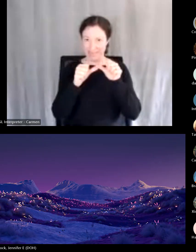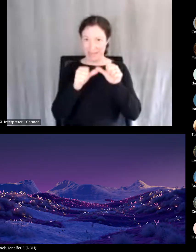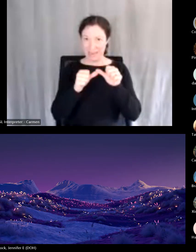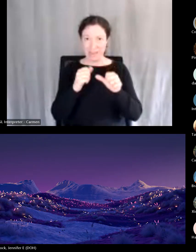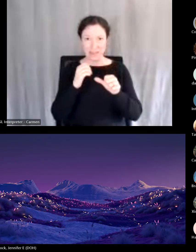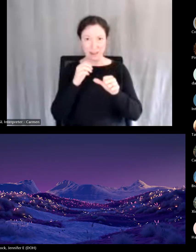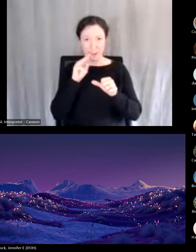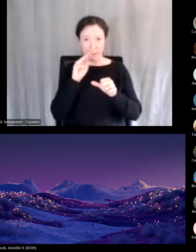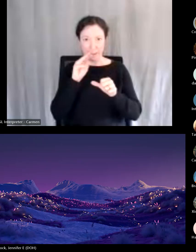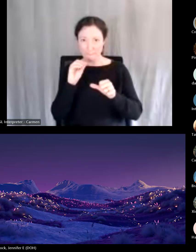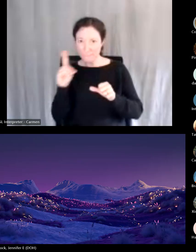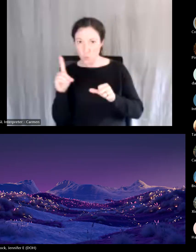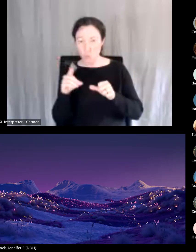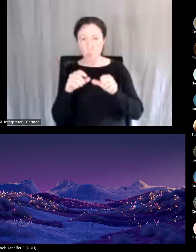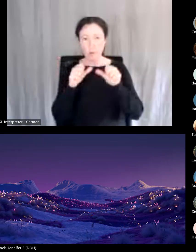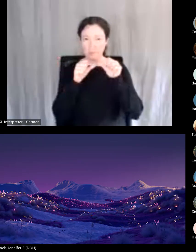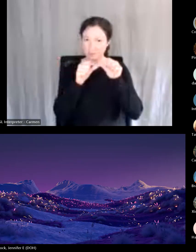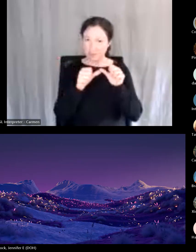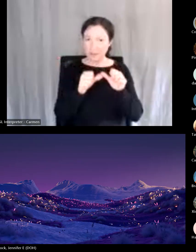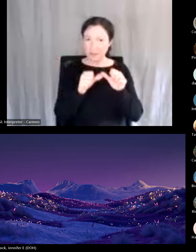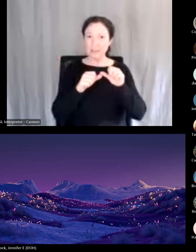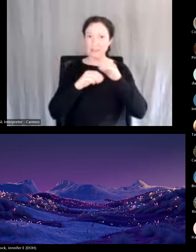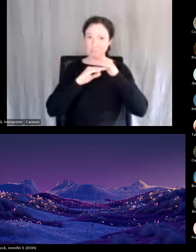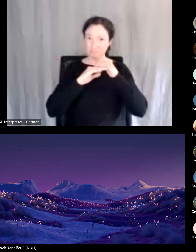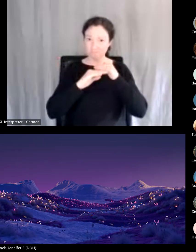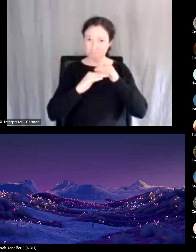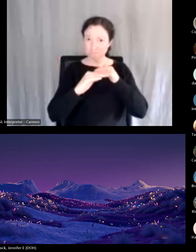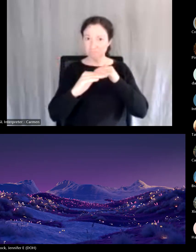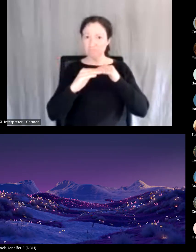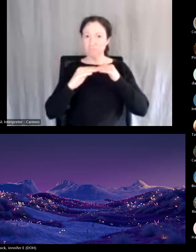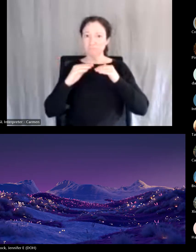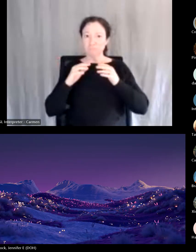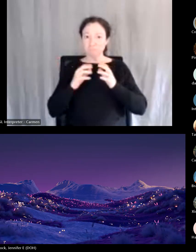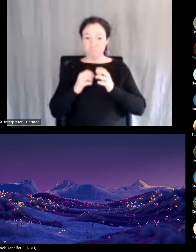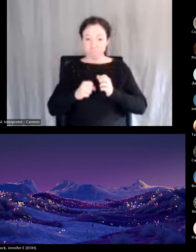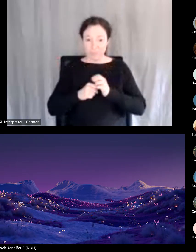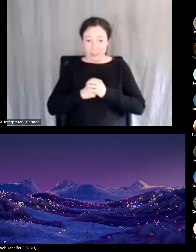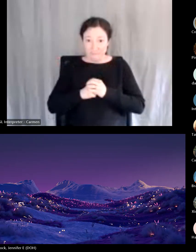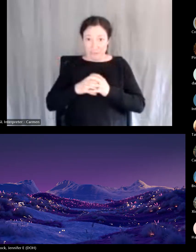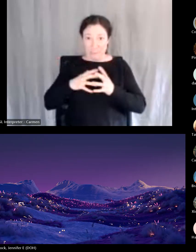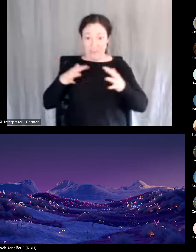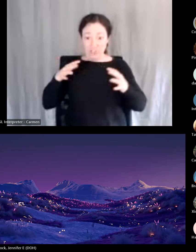decreased inflammation in the body. And so the sugar alcohols aren't gonna spike in the same